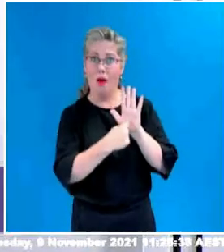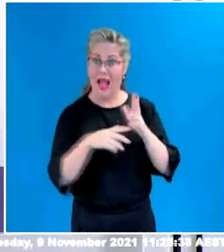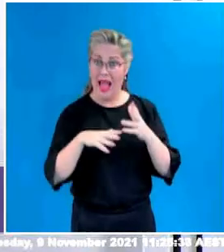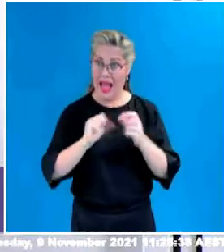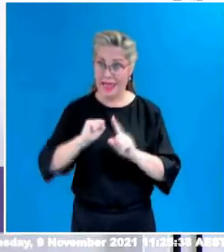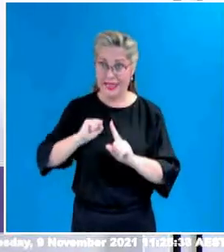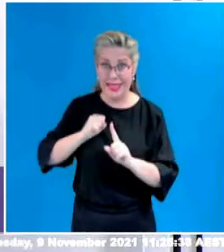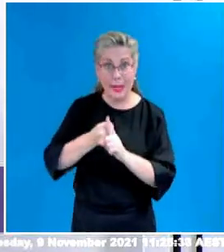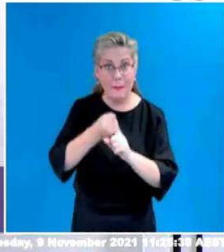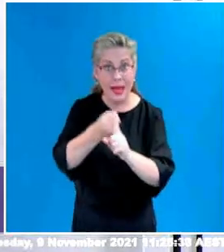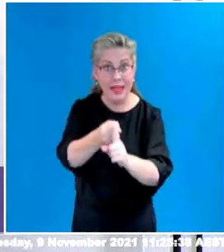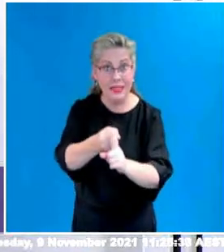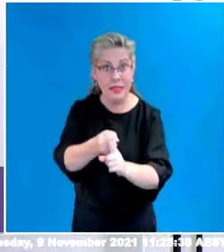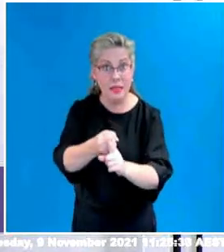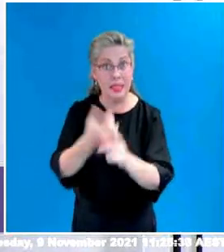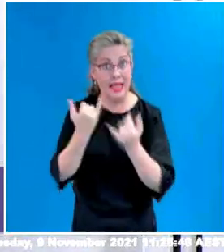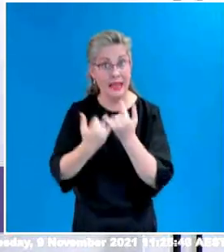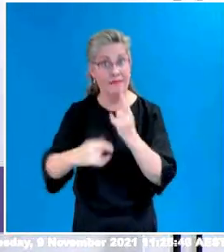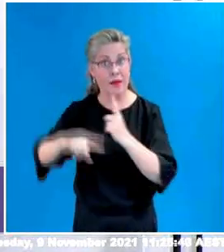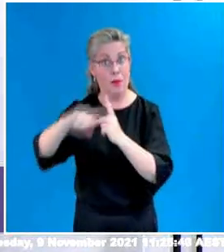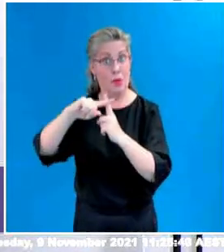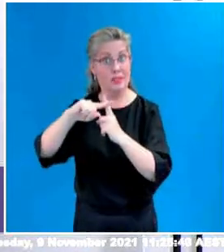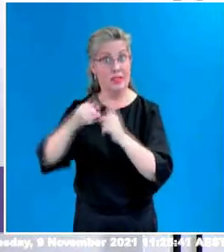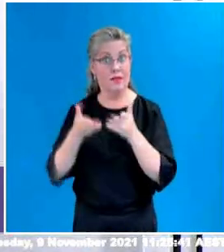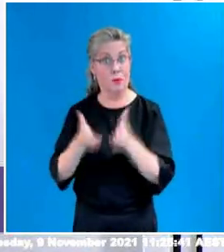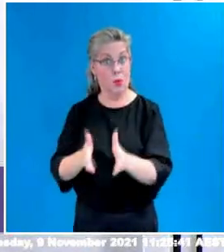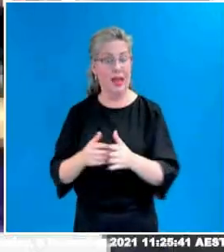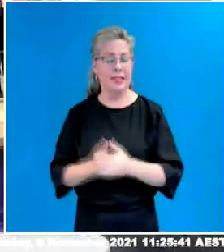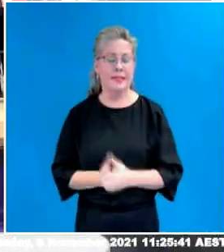We have only really seen one year of reporting so far and it is too